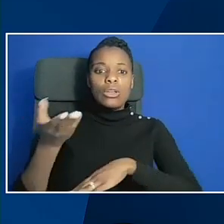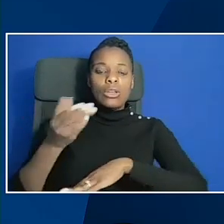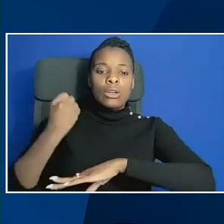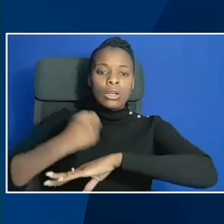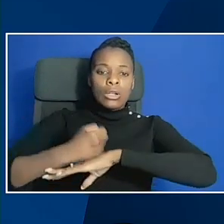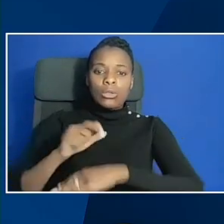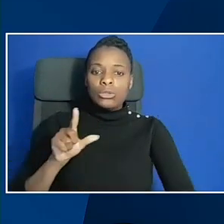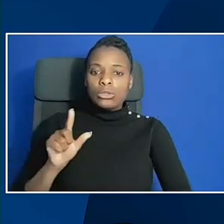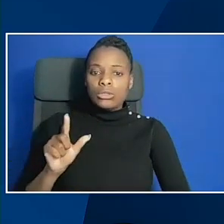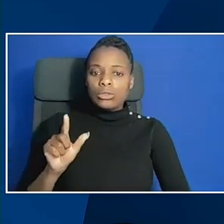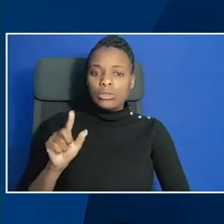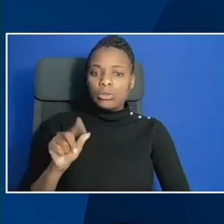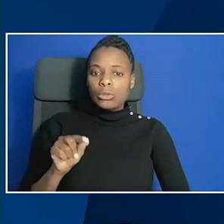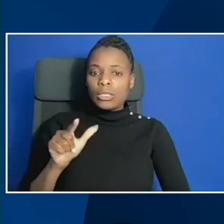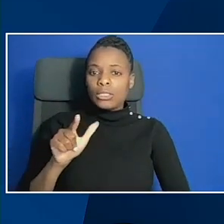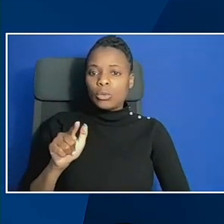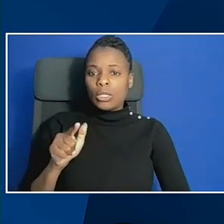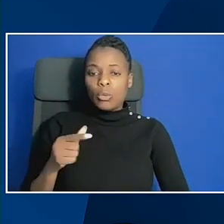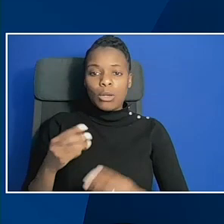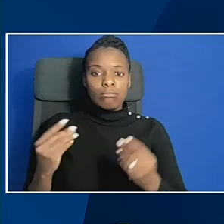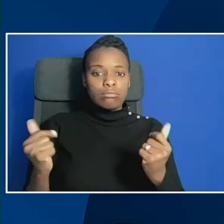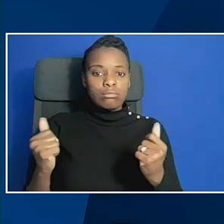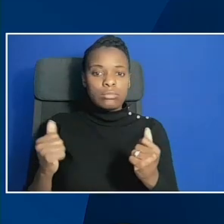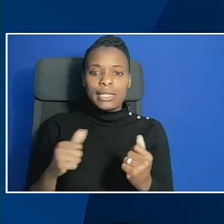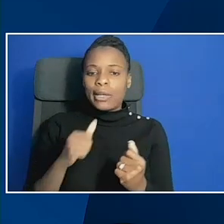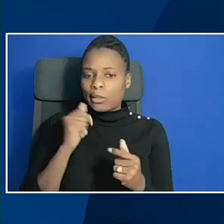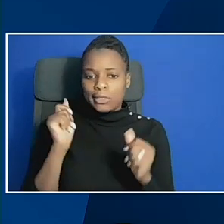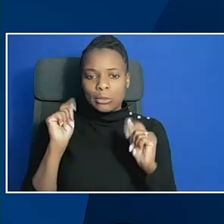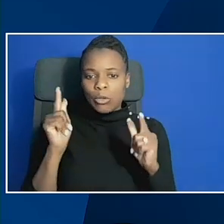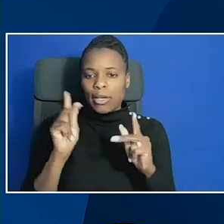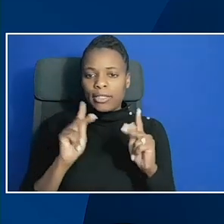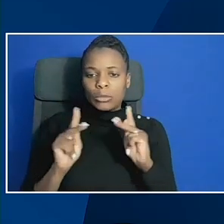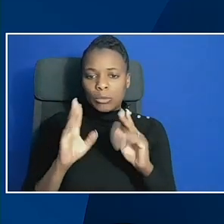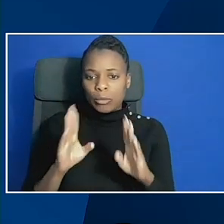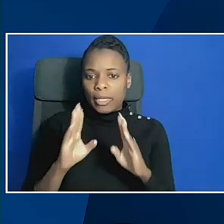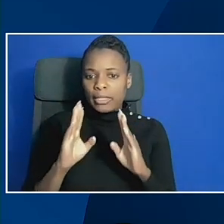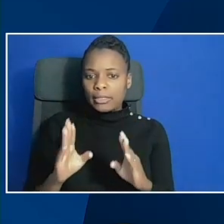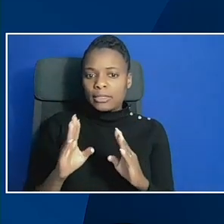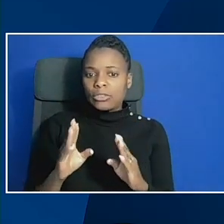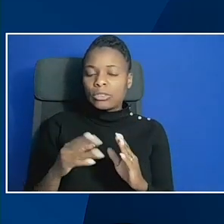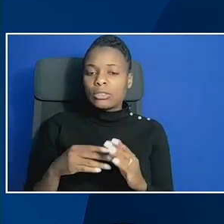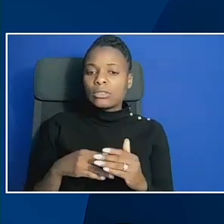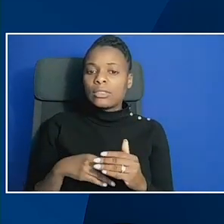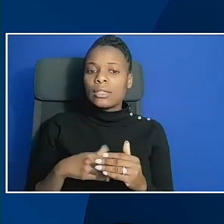were paying attention. The school had been facing litigation by the Colorado Attorney General for consumer